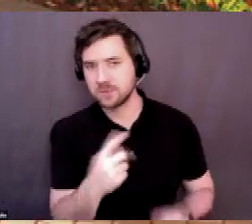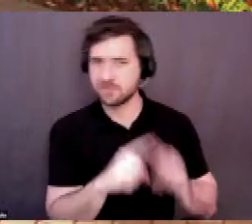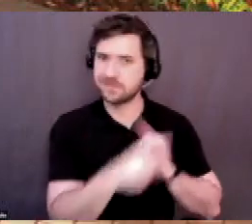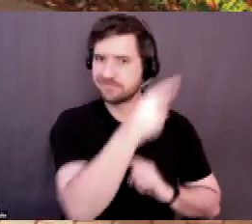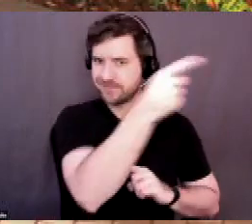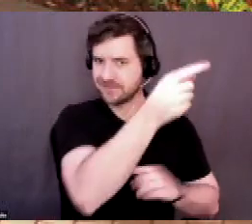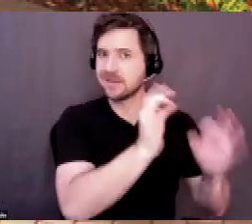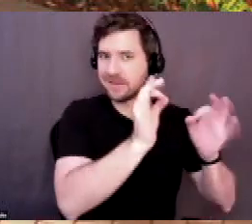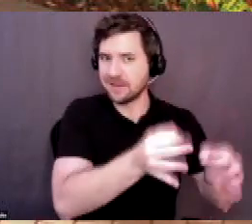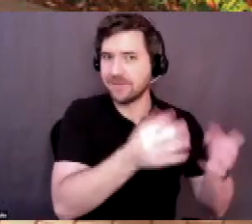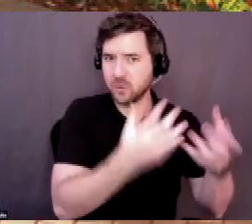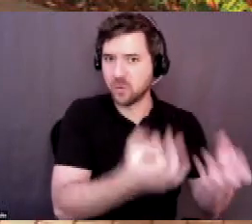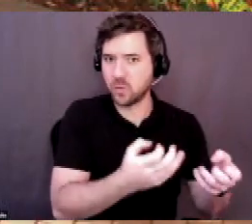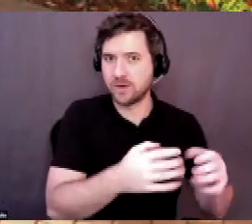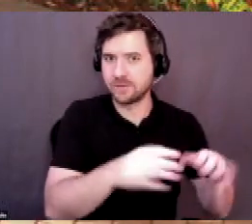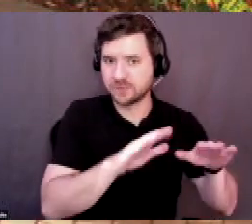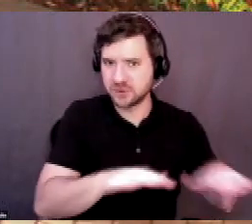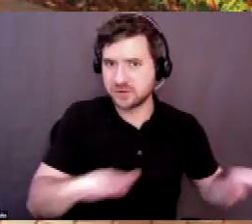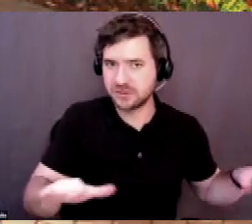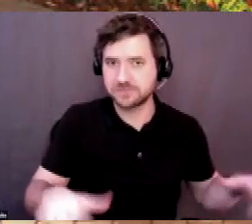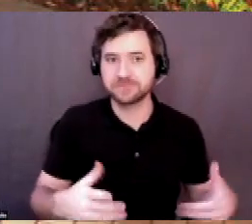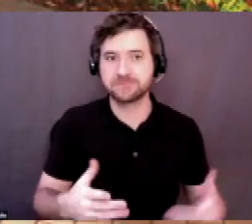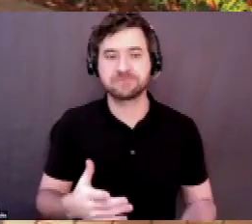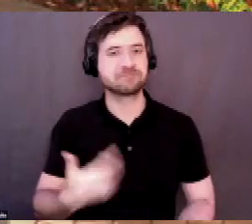I was on the bus.